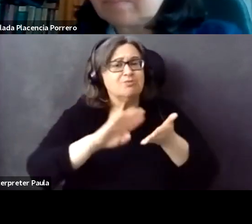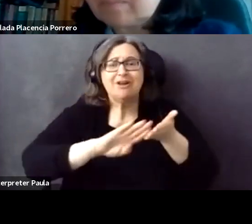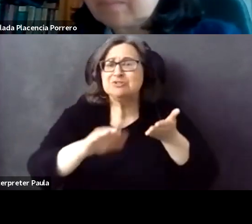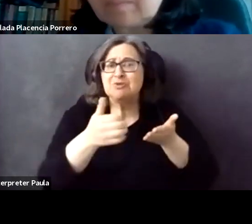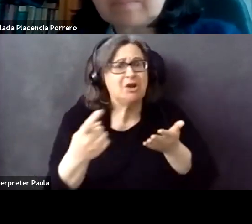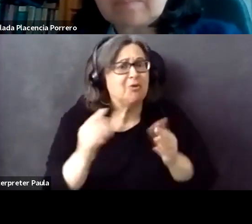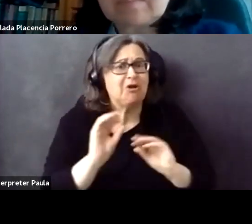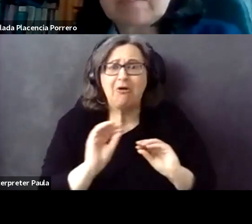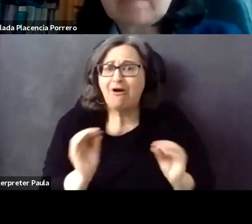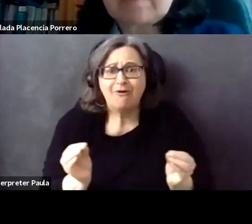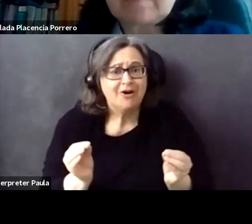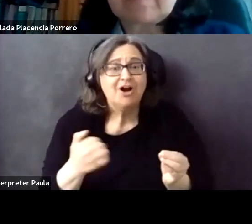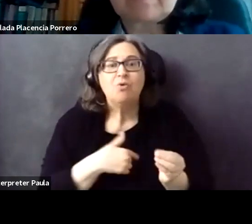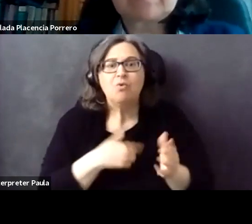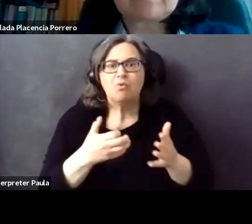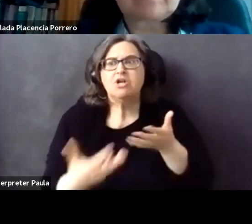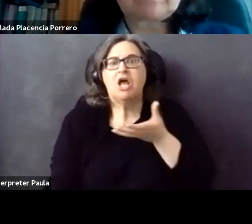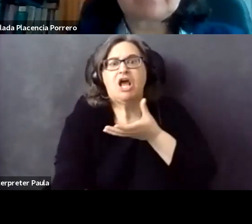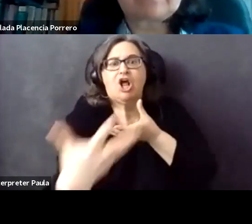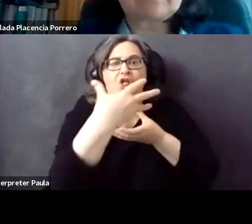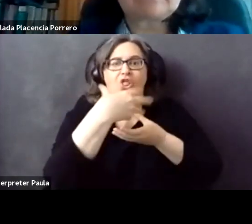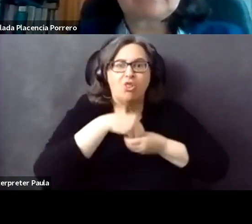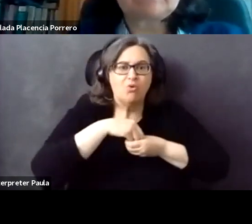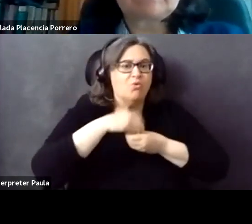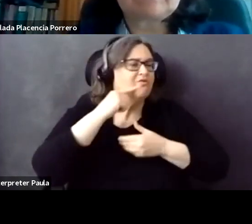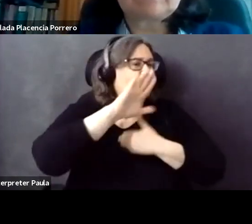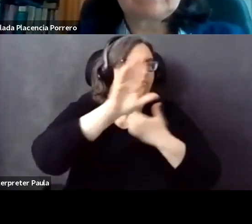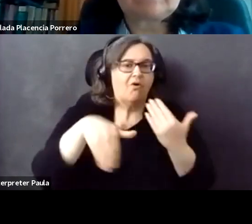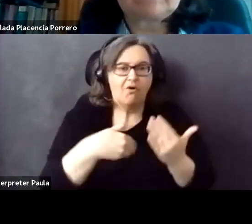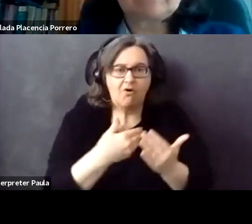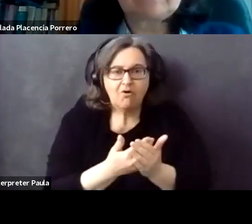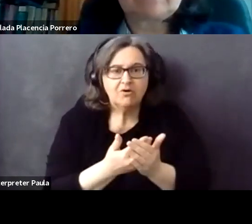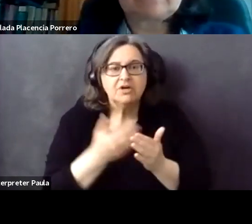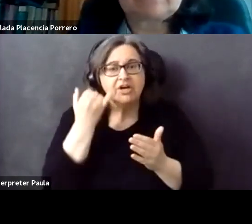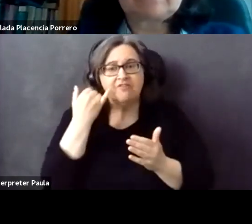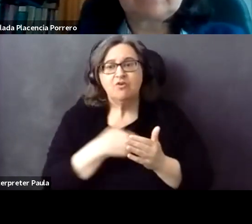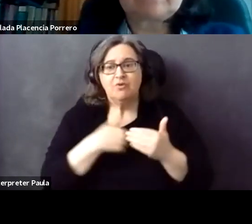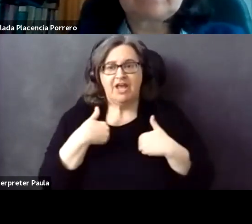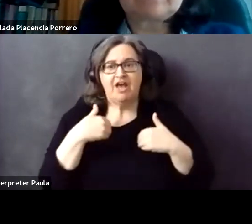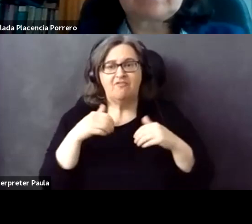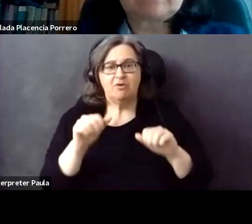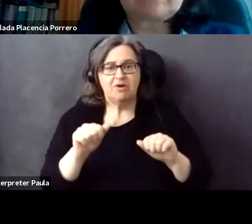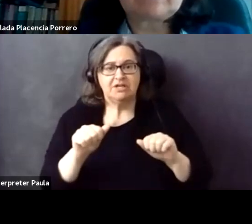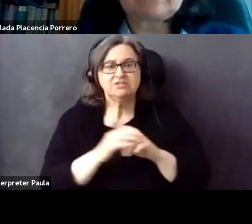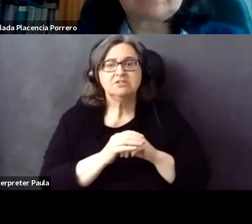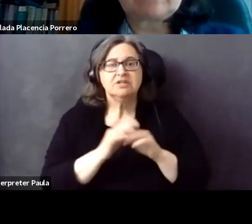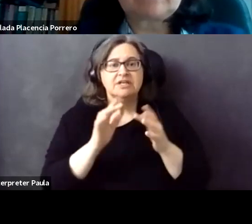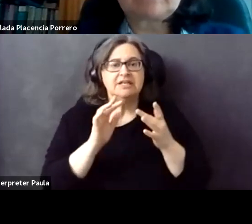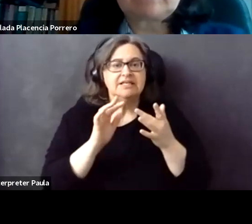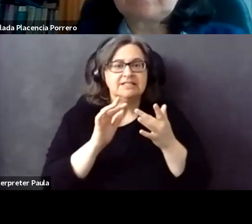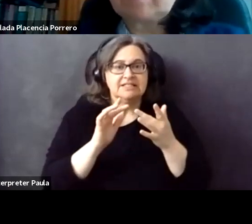pick it up and we try to pick it up again and again because E-commerce doesn't want to included anybody. We want